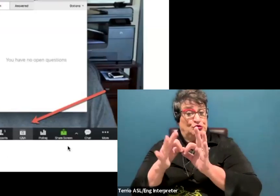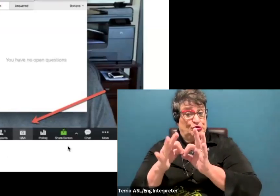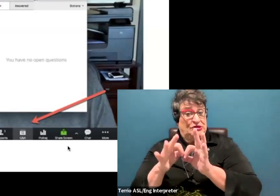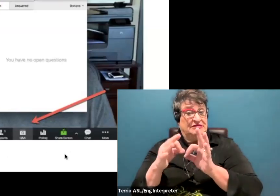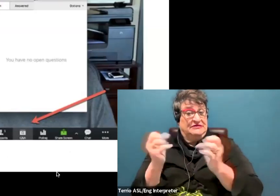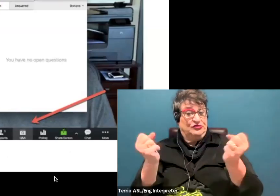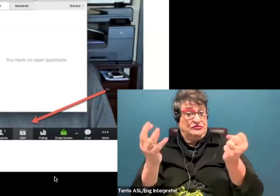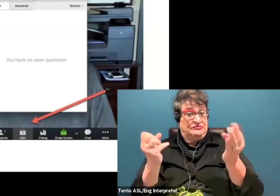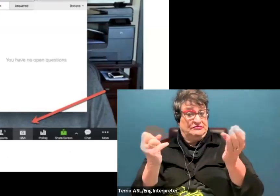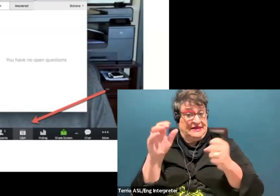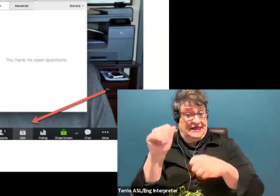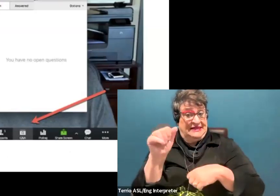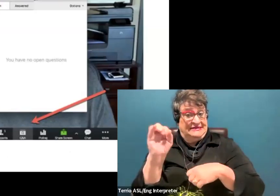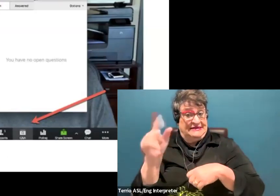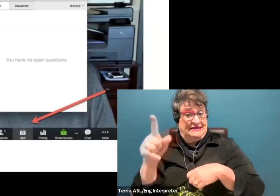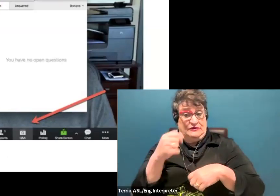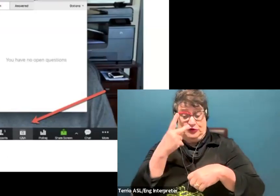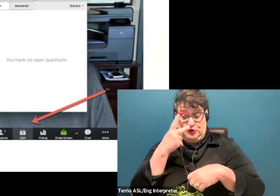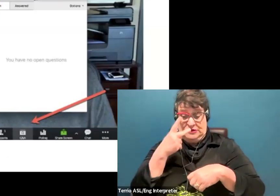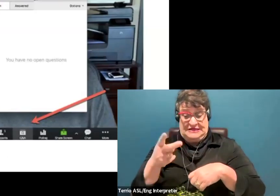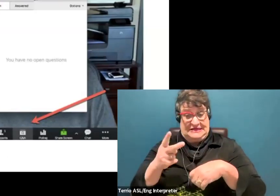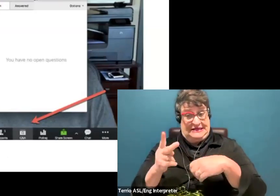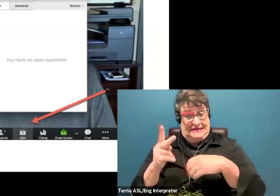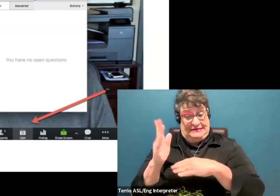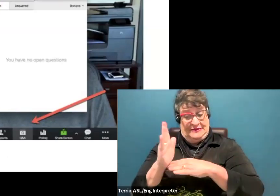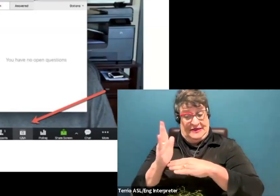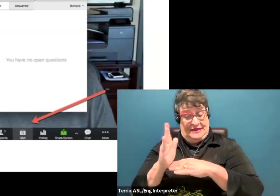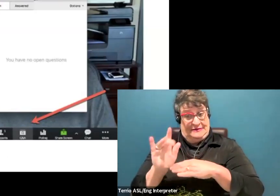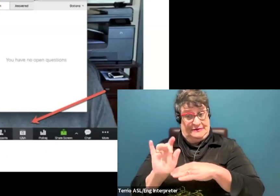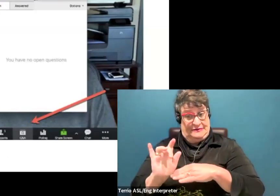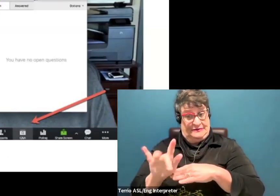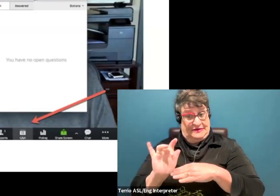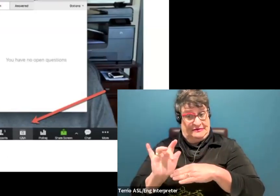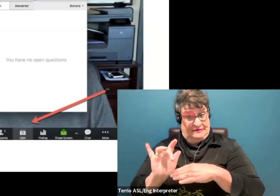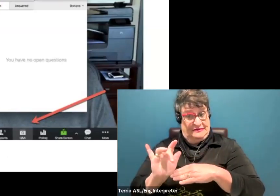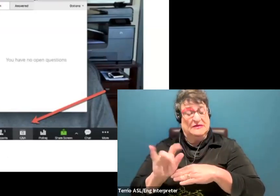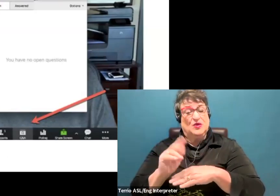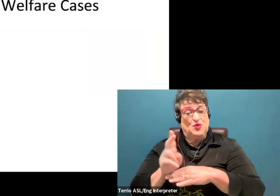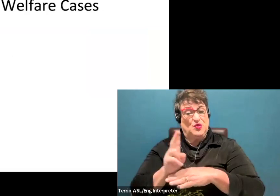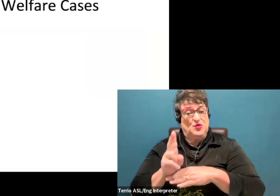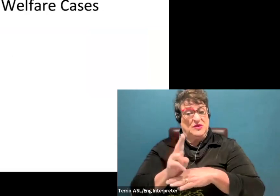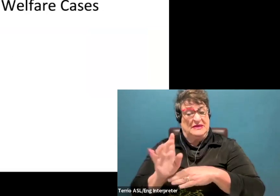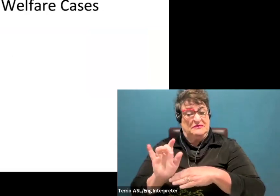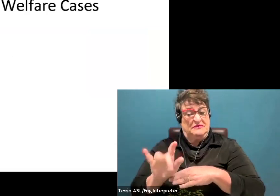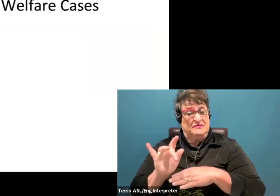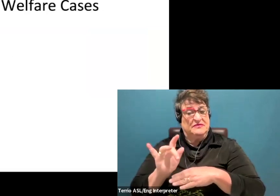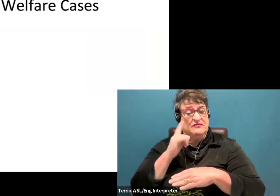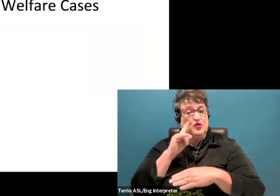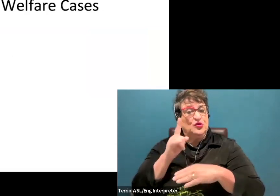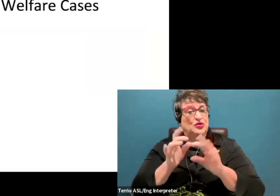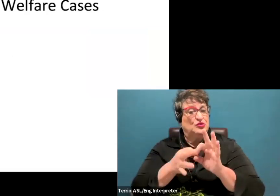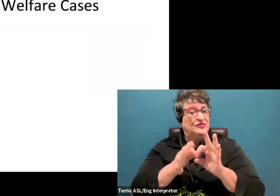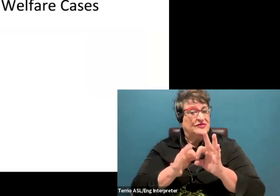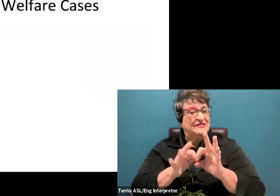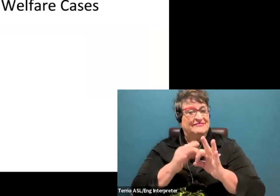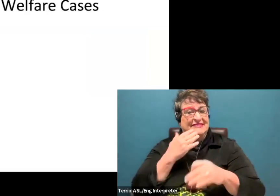your screen if that is something that you would like to use. And thank you to our interpreters.